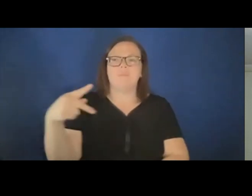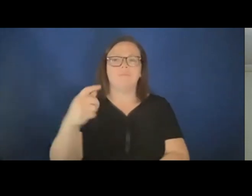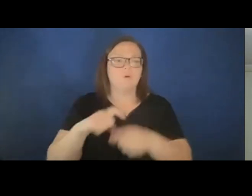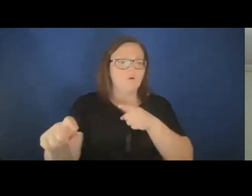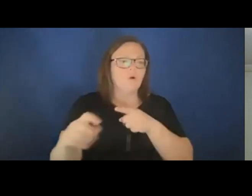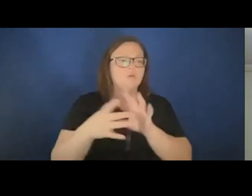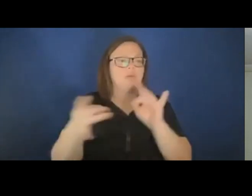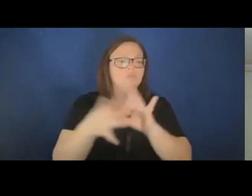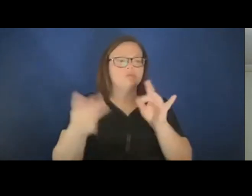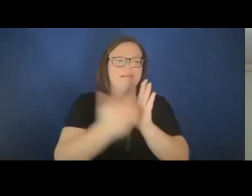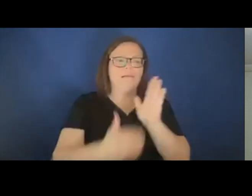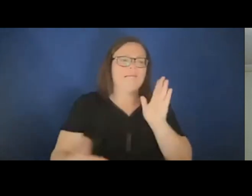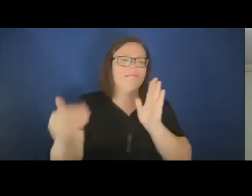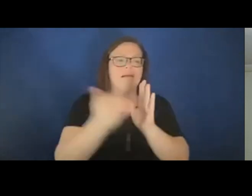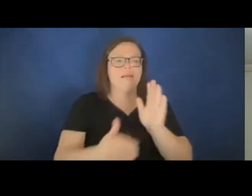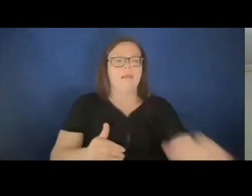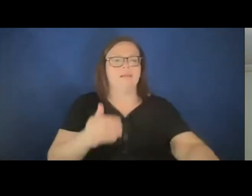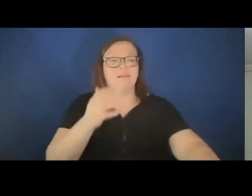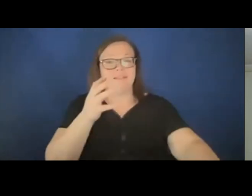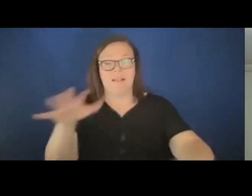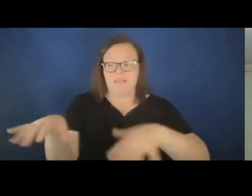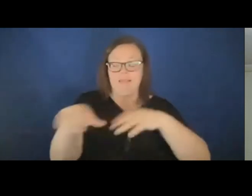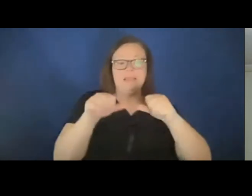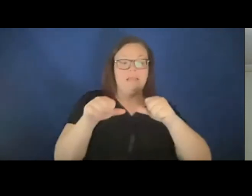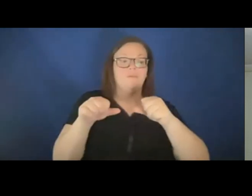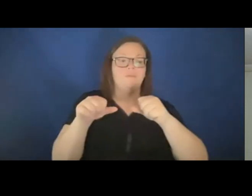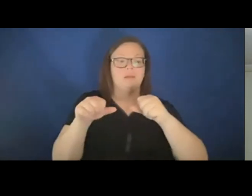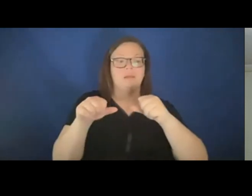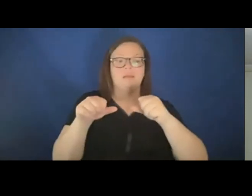Leaving this land is repudiation and resilience